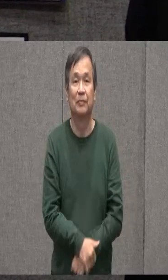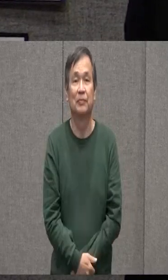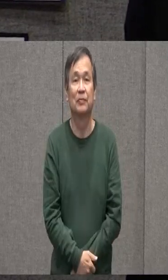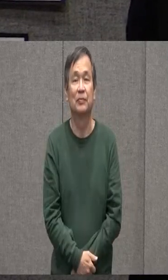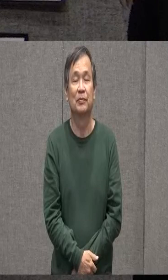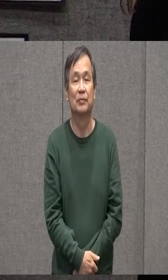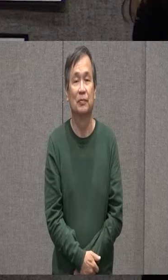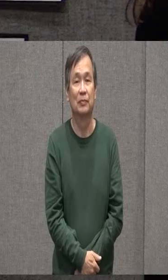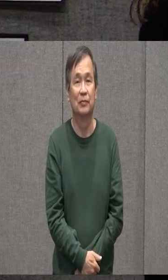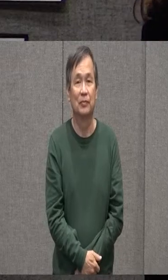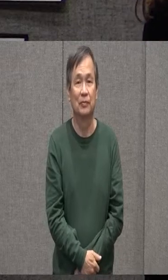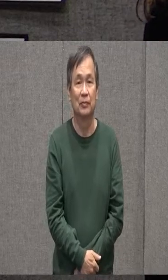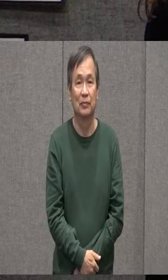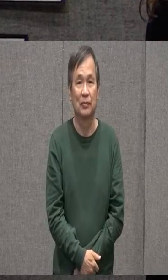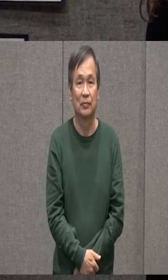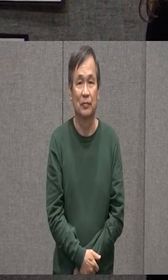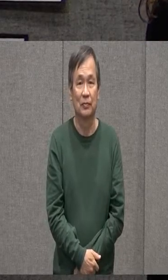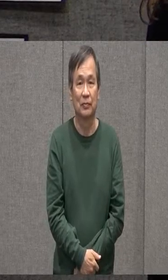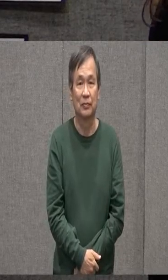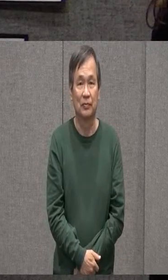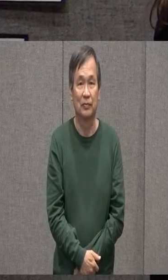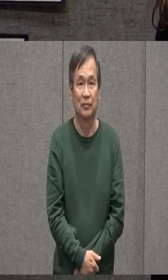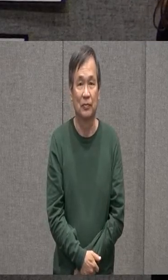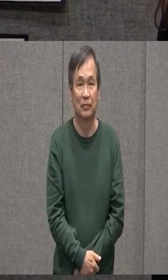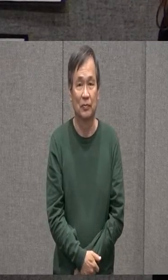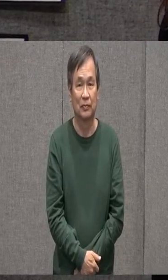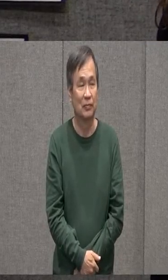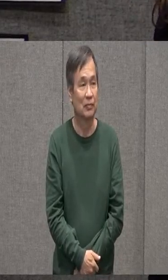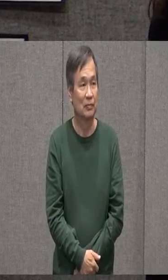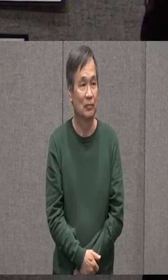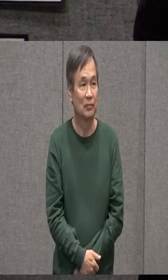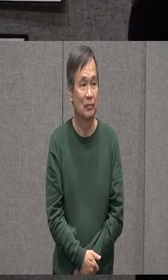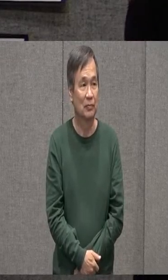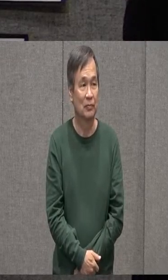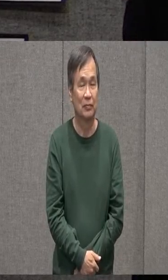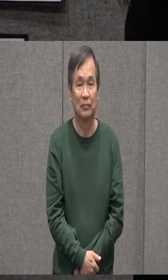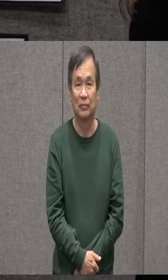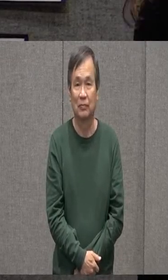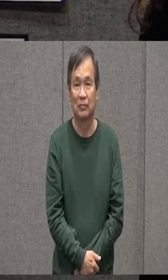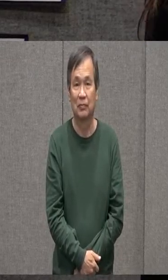Then I could make another square. [Ms Potter] Ooh.